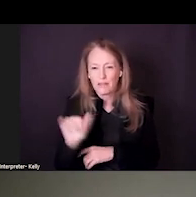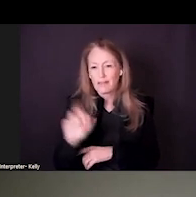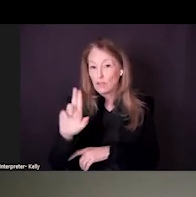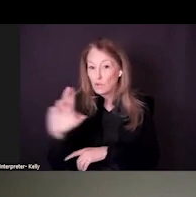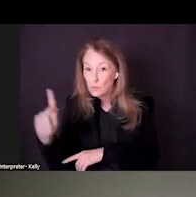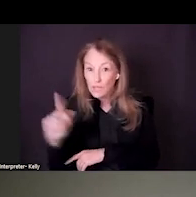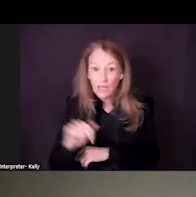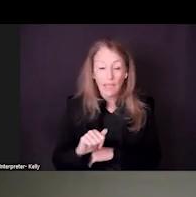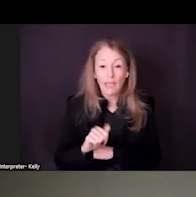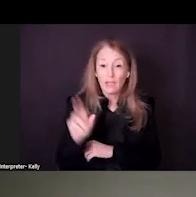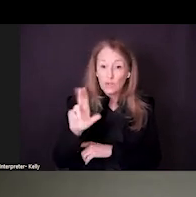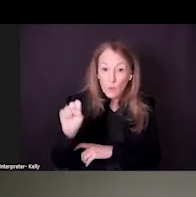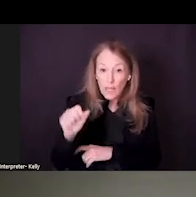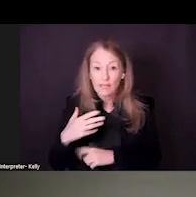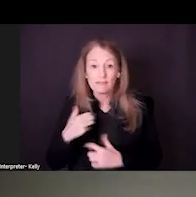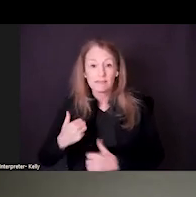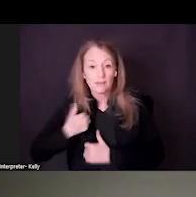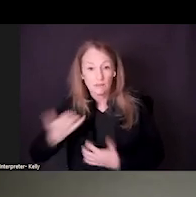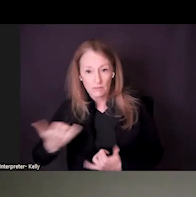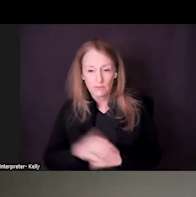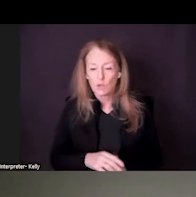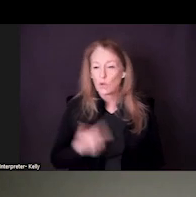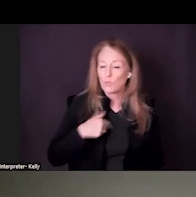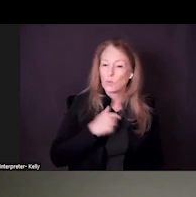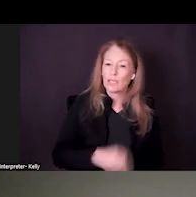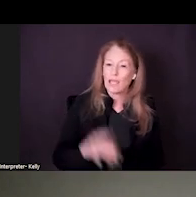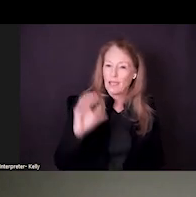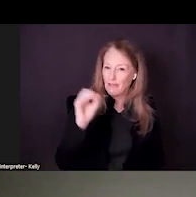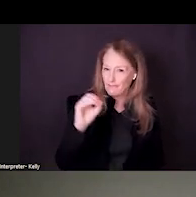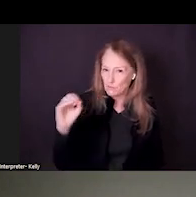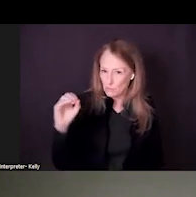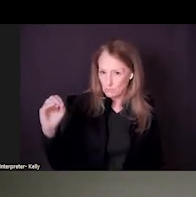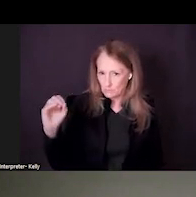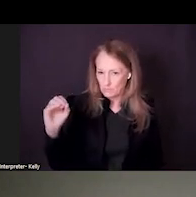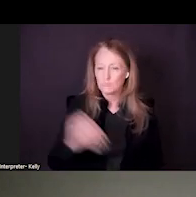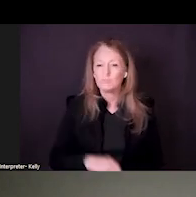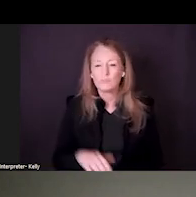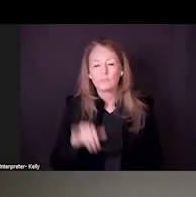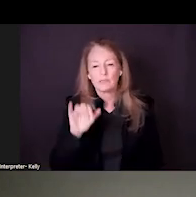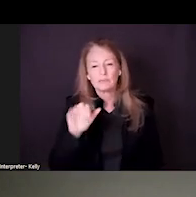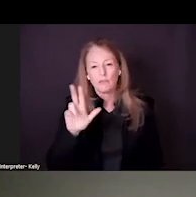YEAH. WE RELEASED THE THREE DIGIT, BUT IT WAS THE EQUIVALENT